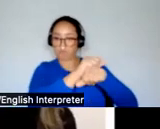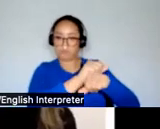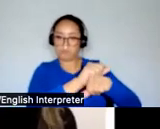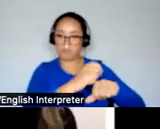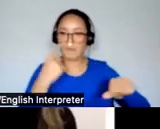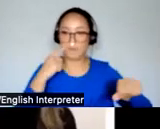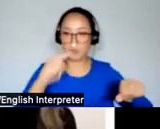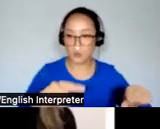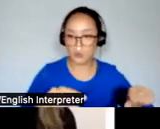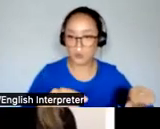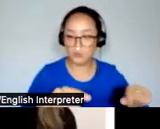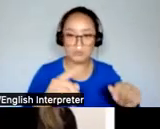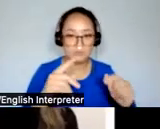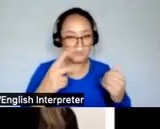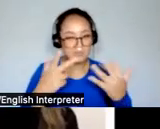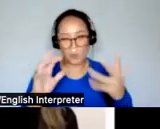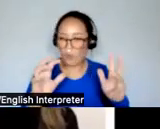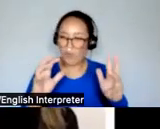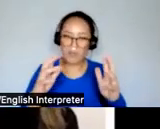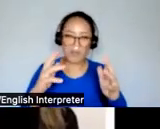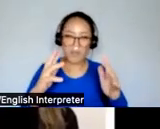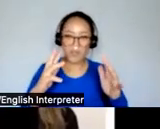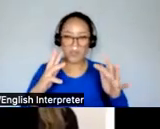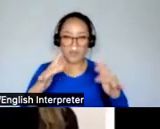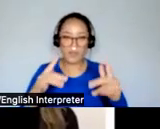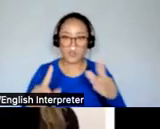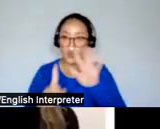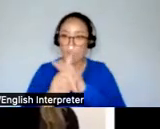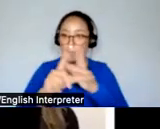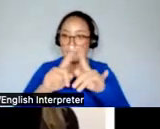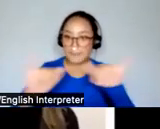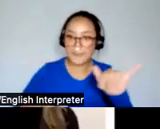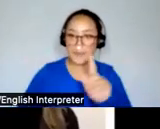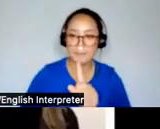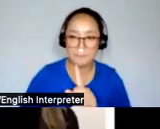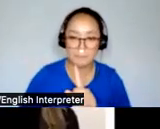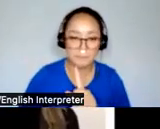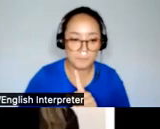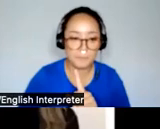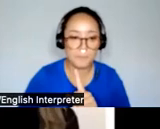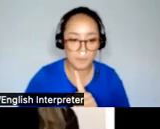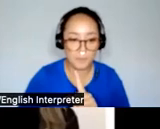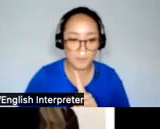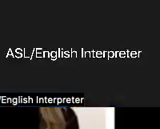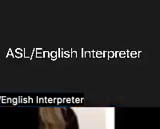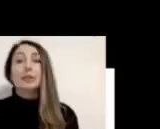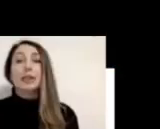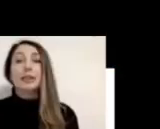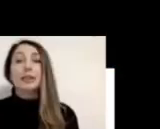These dates are really important and if they can be provided as early as possible, so we can have these dates in place.